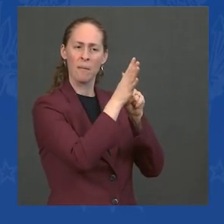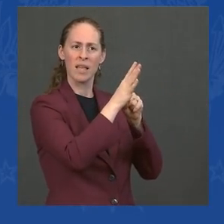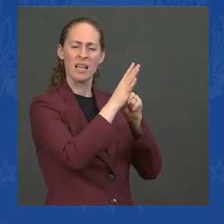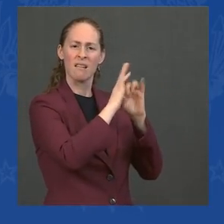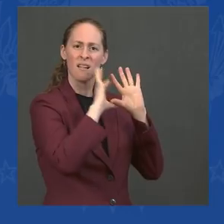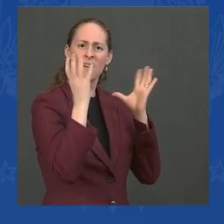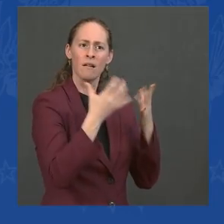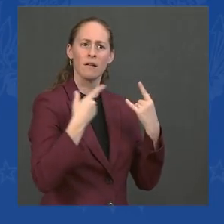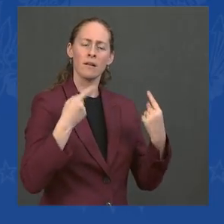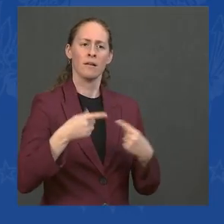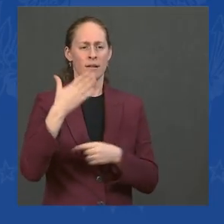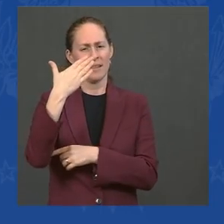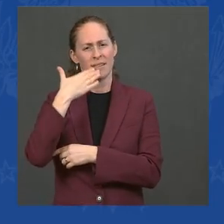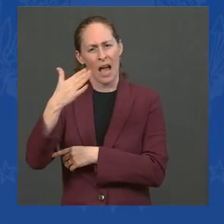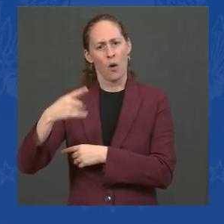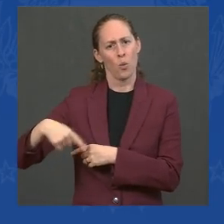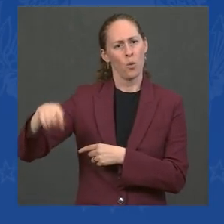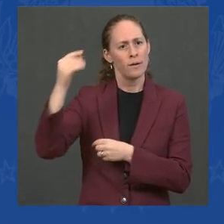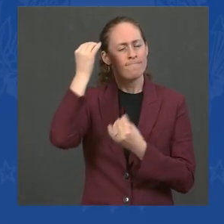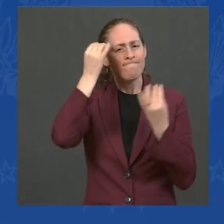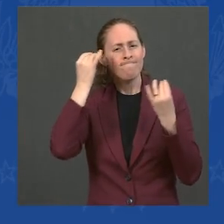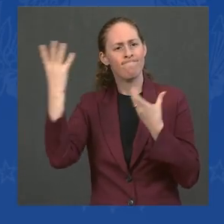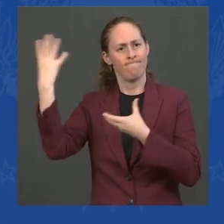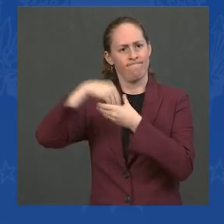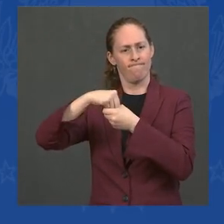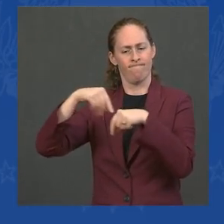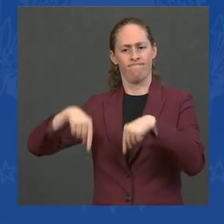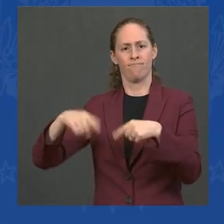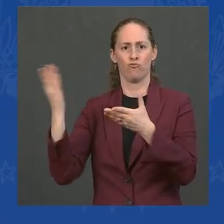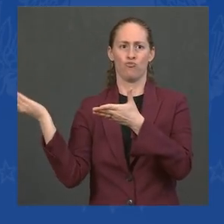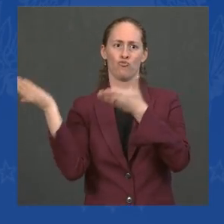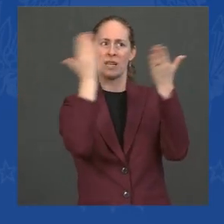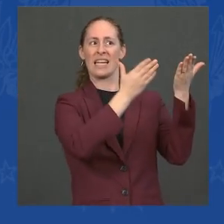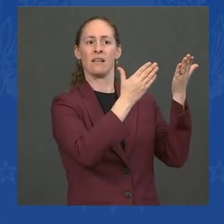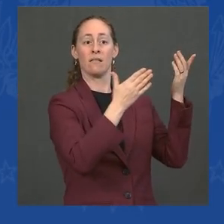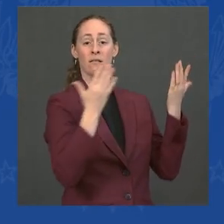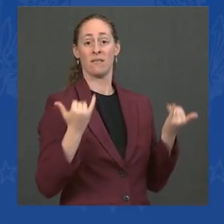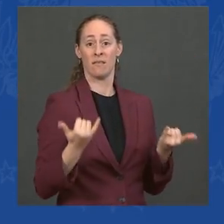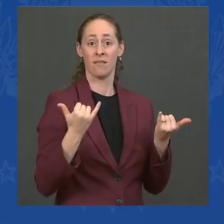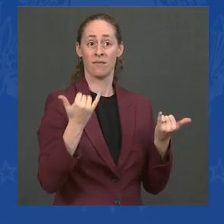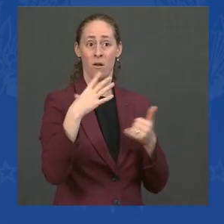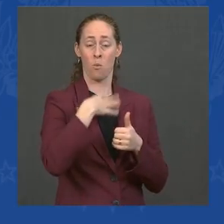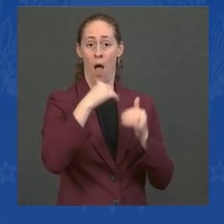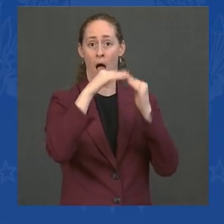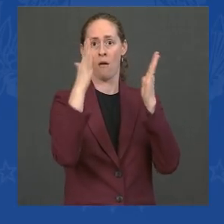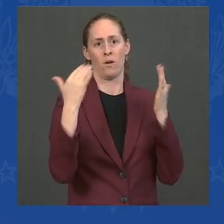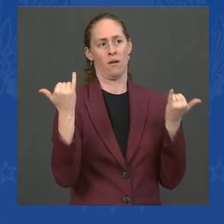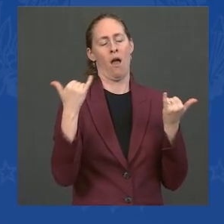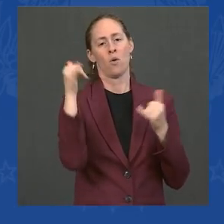to the White House every single day because we need it now more than ever. Second point is, can you give a round of applause